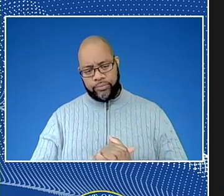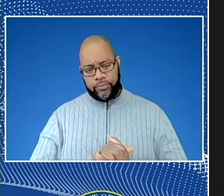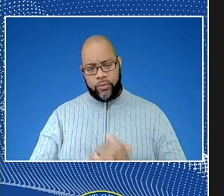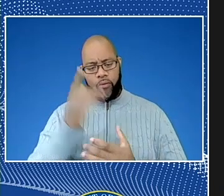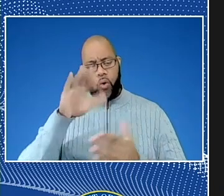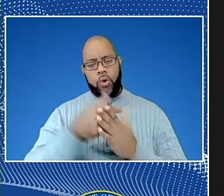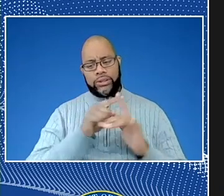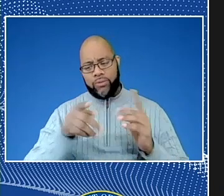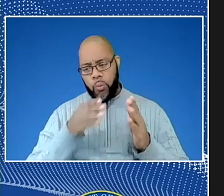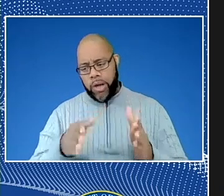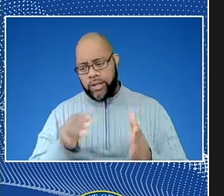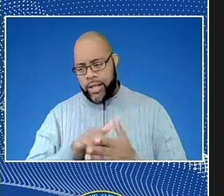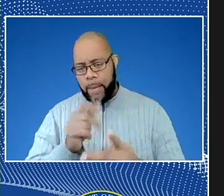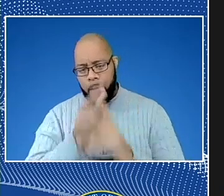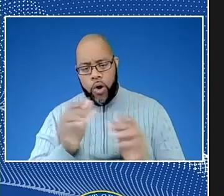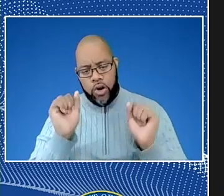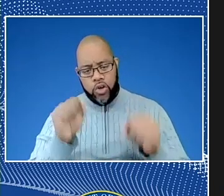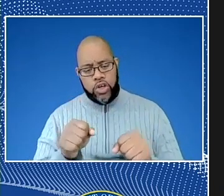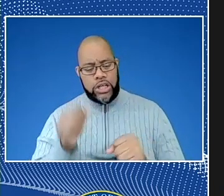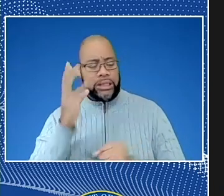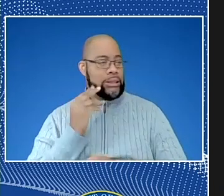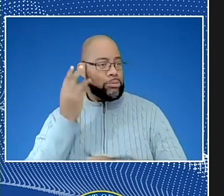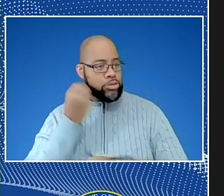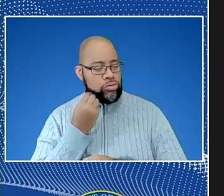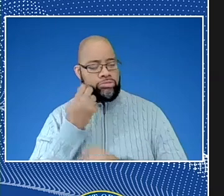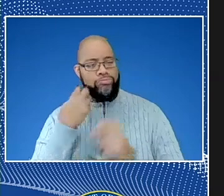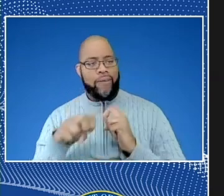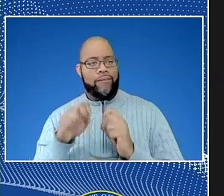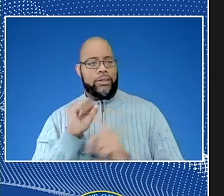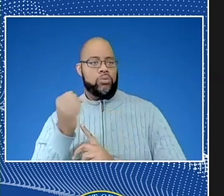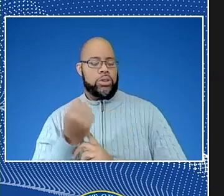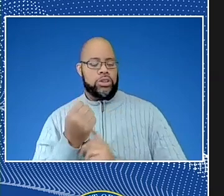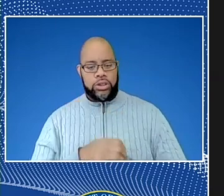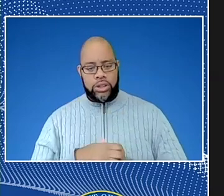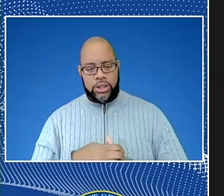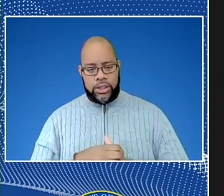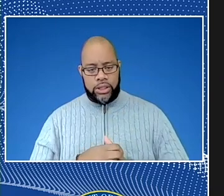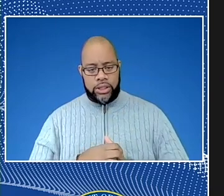that a borrower could be experiencing hardship. I can't really speak to whether